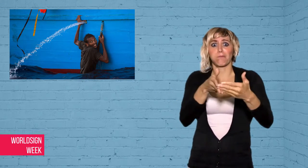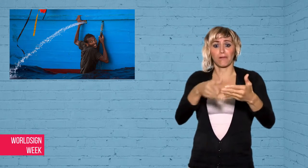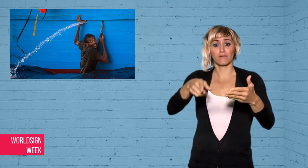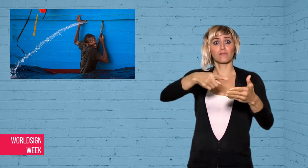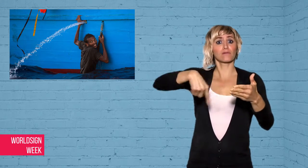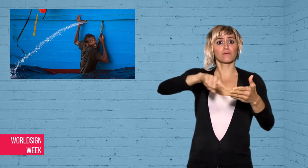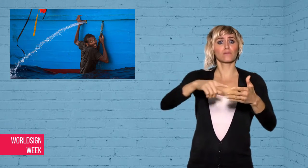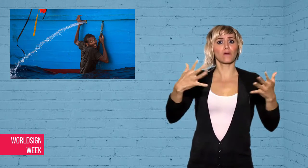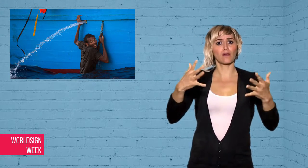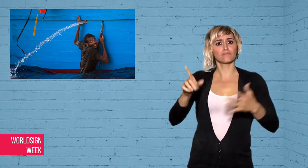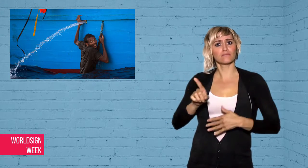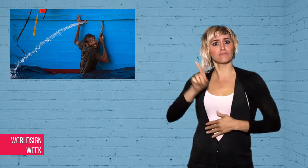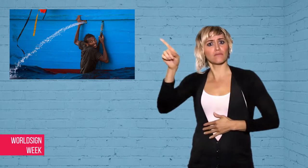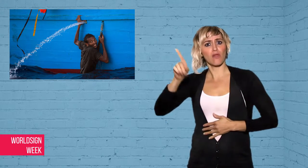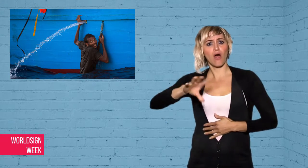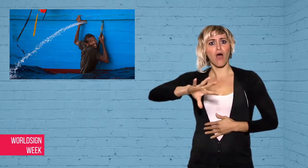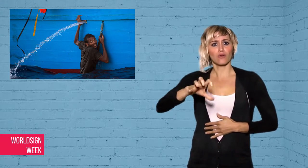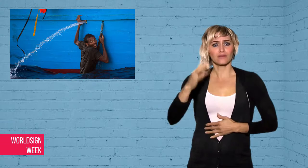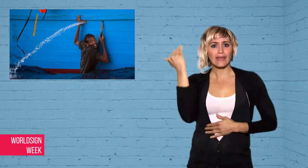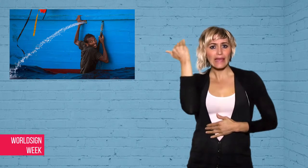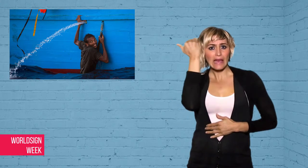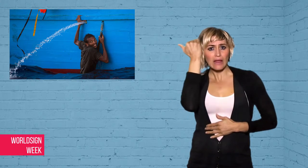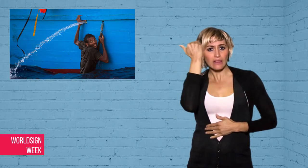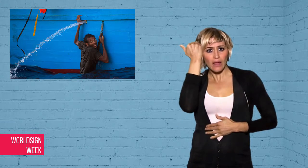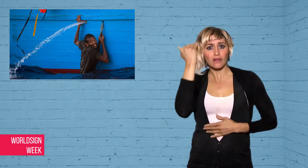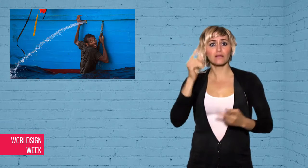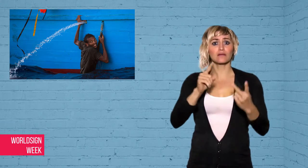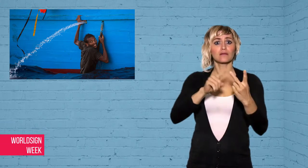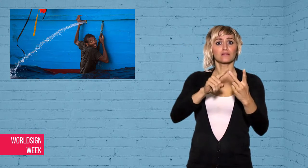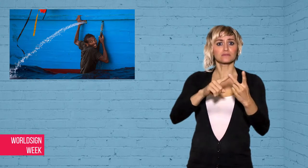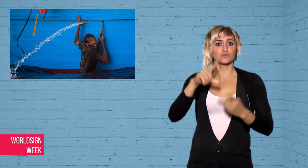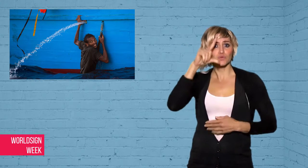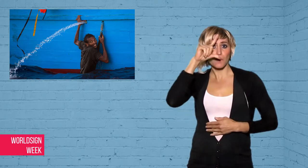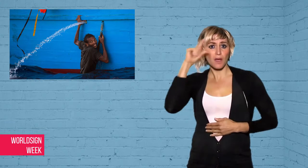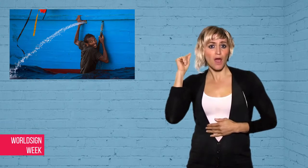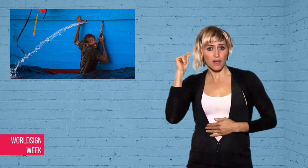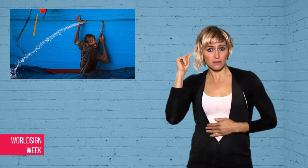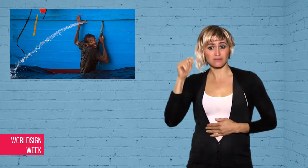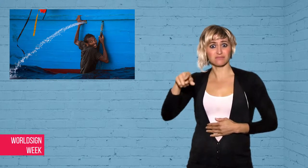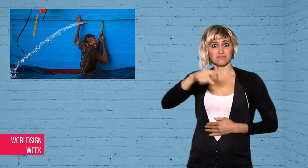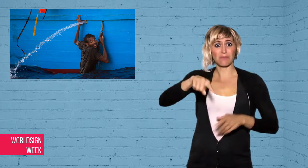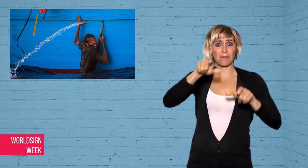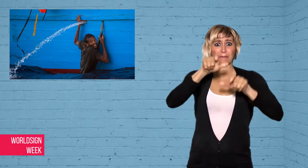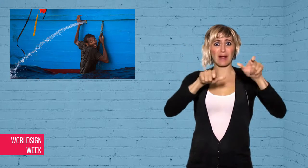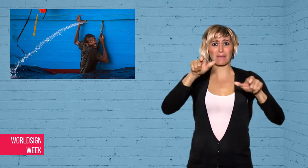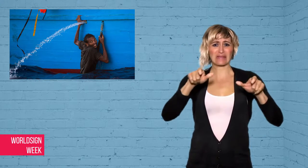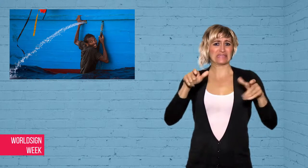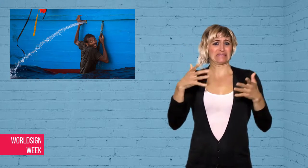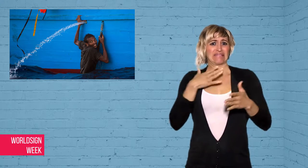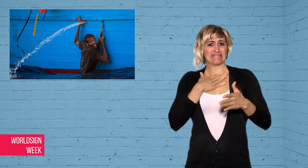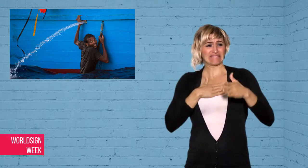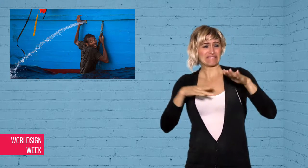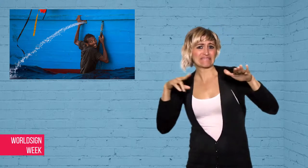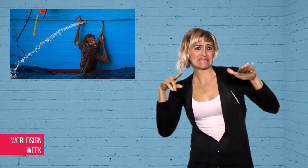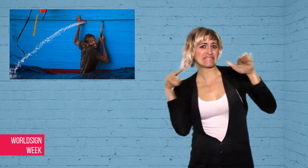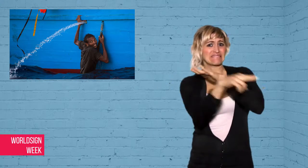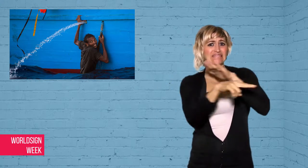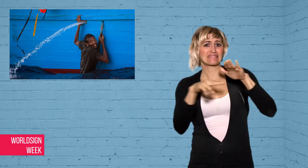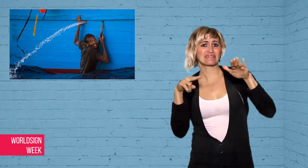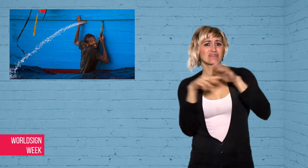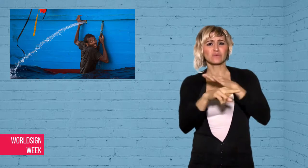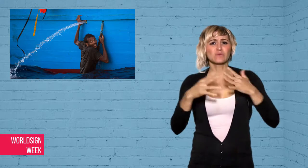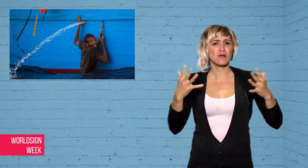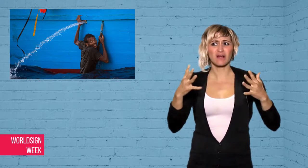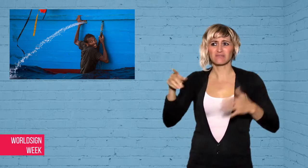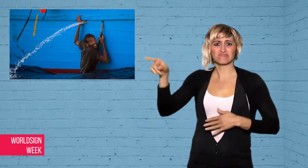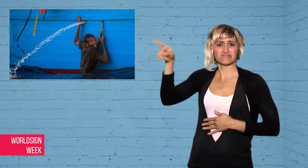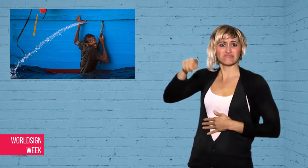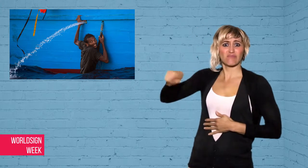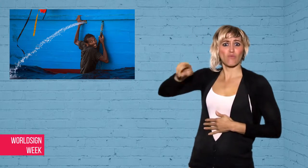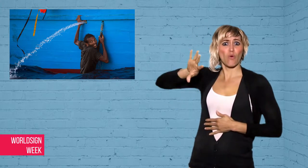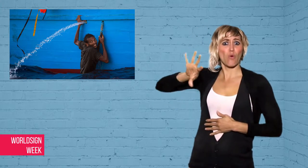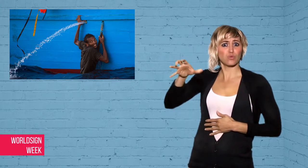Eritrea and Somalia who were fleeing from war,